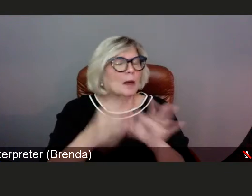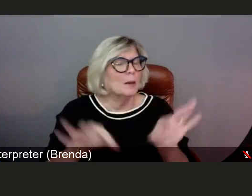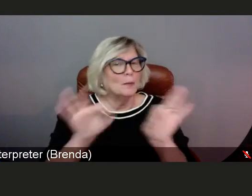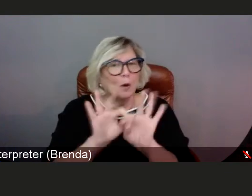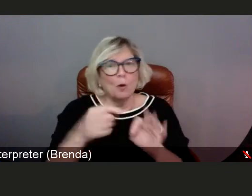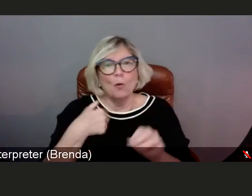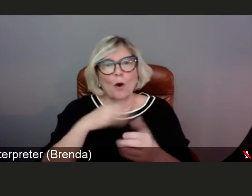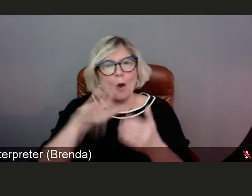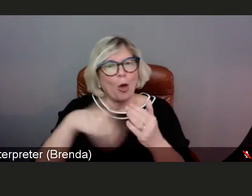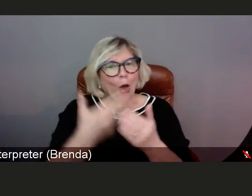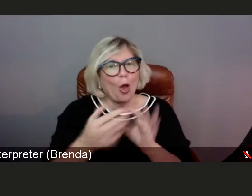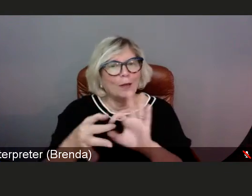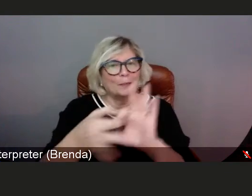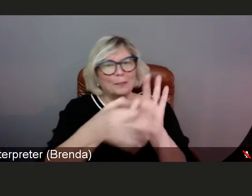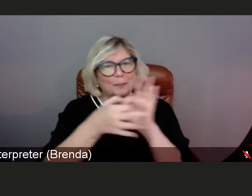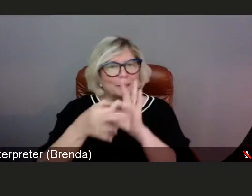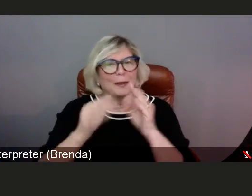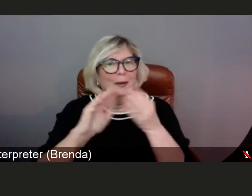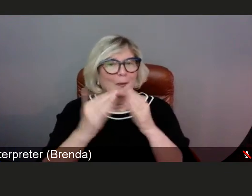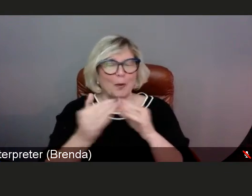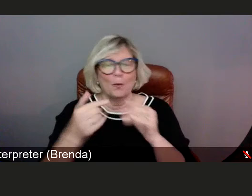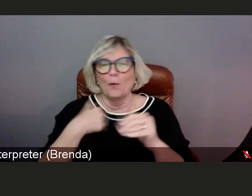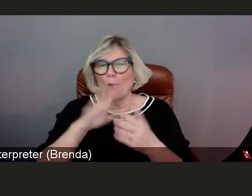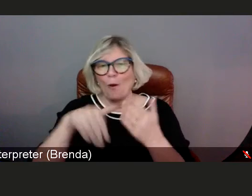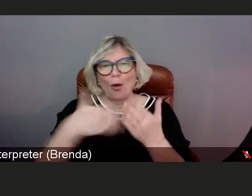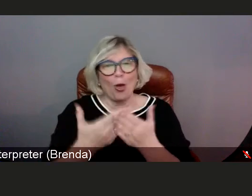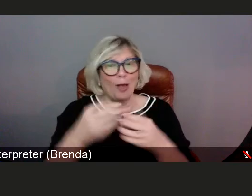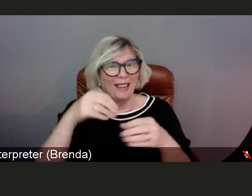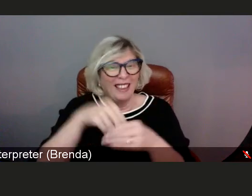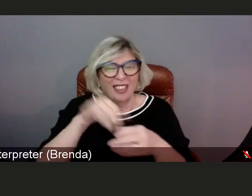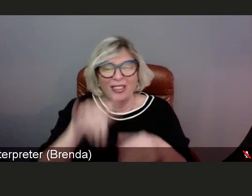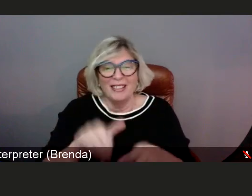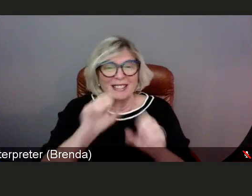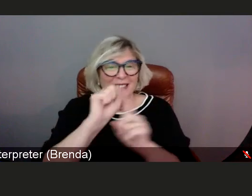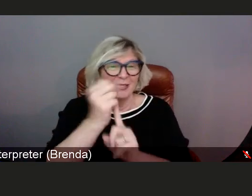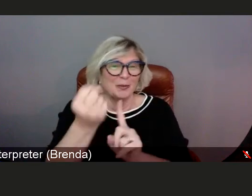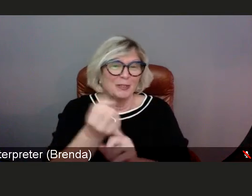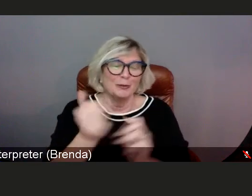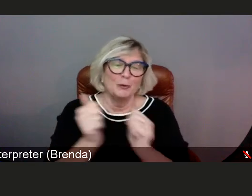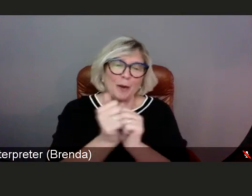and that we are all in this together. So I can tell you that I and Beebe Healthcare